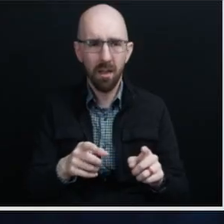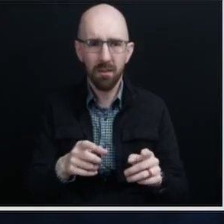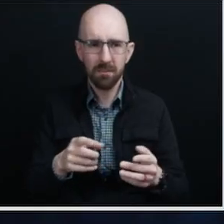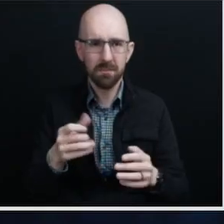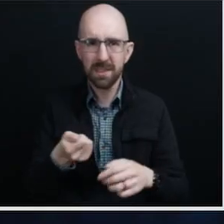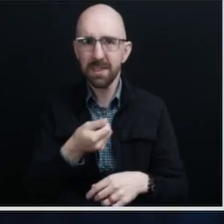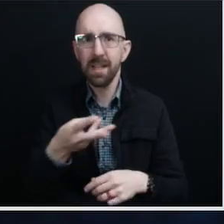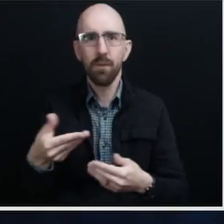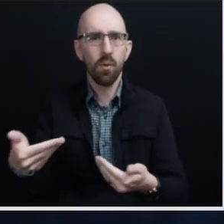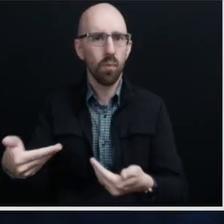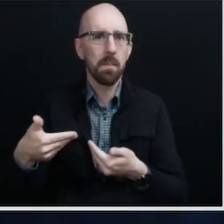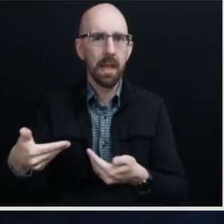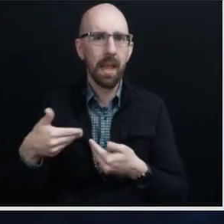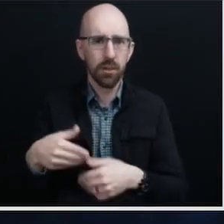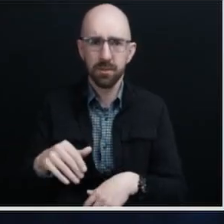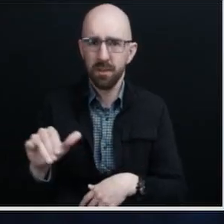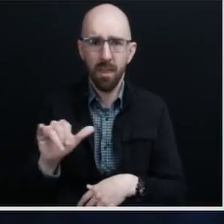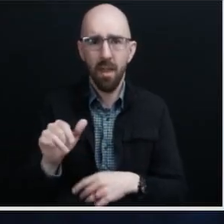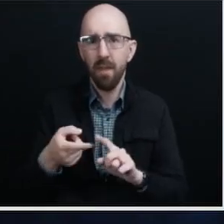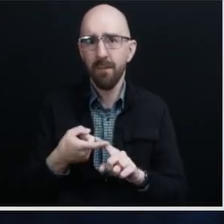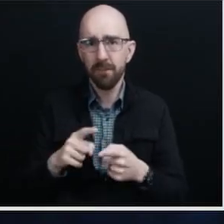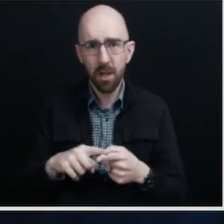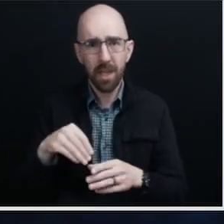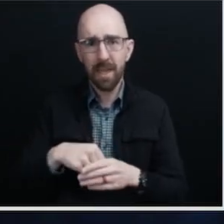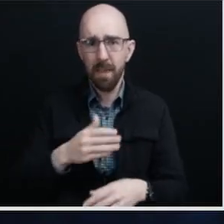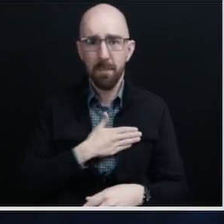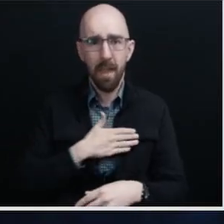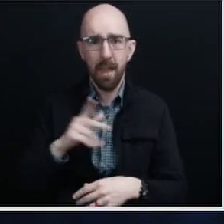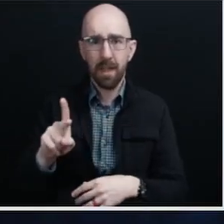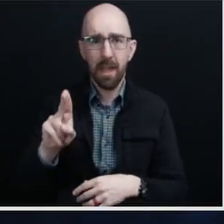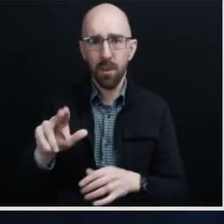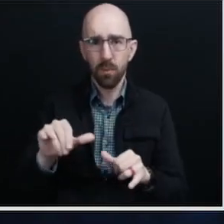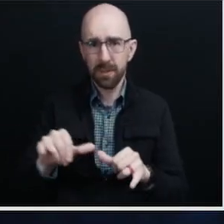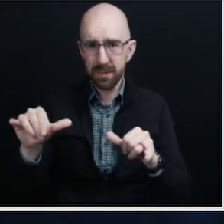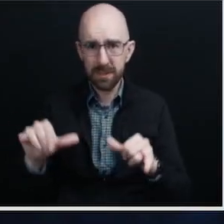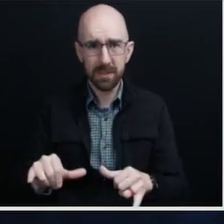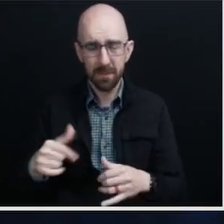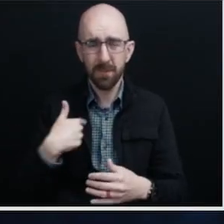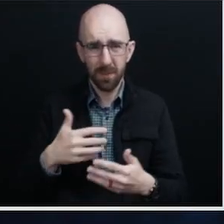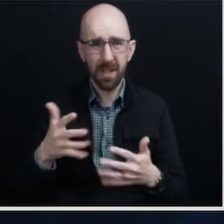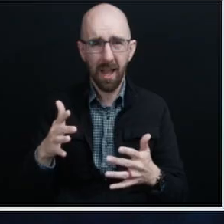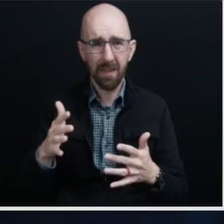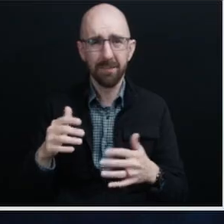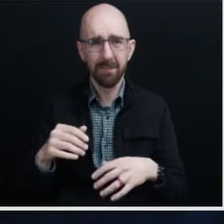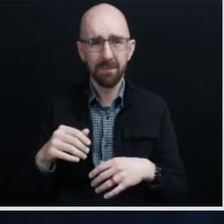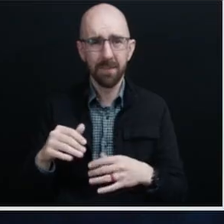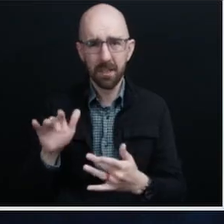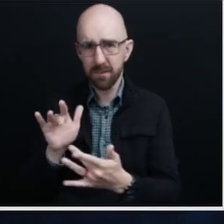even like friends within the KU system. We kind of been reaching out like hey who who's the best who